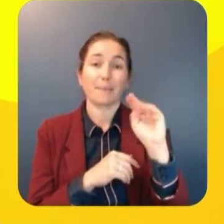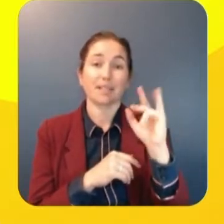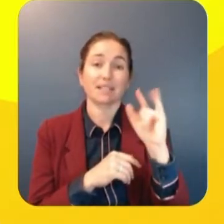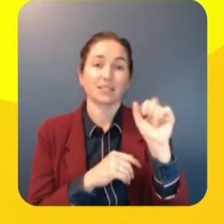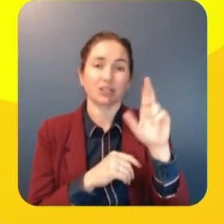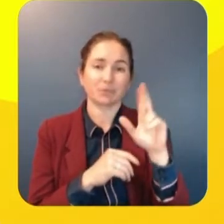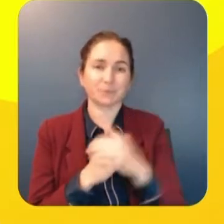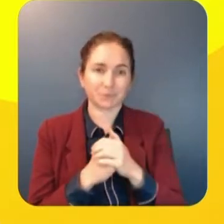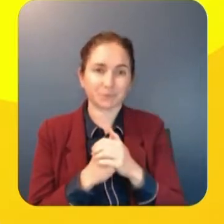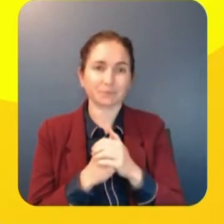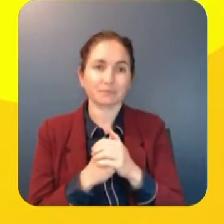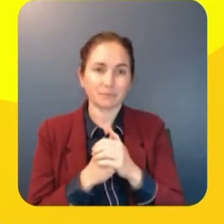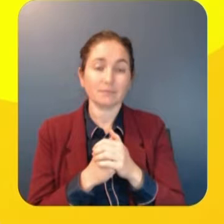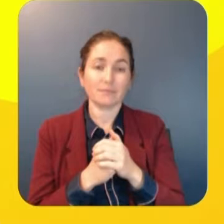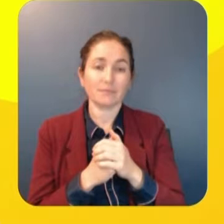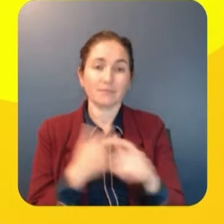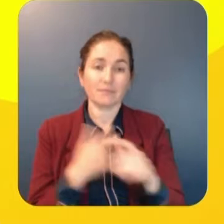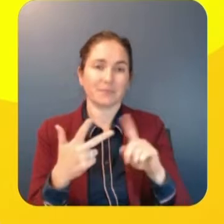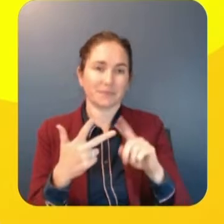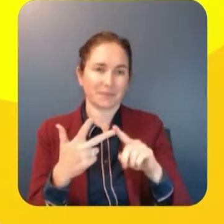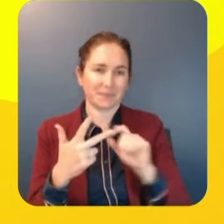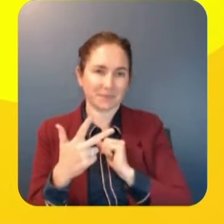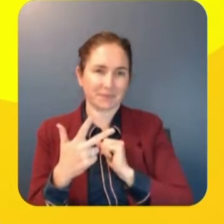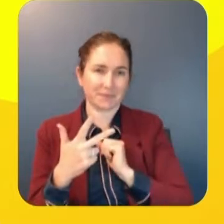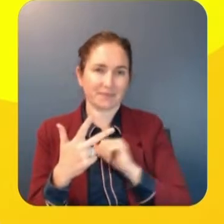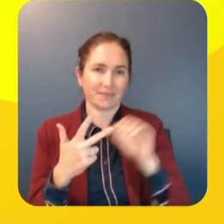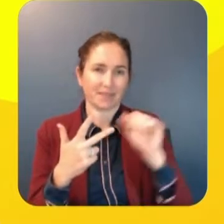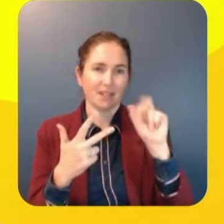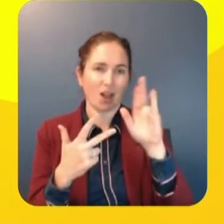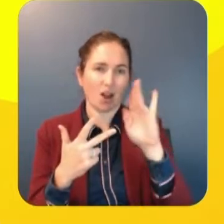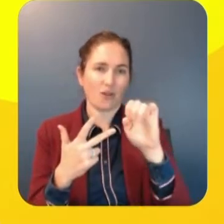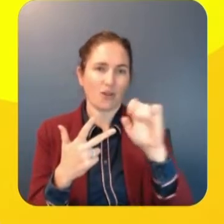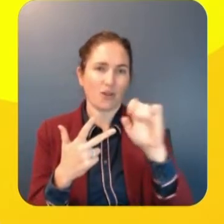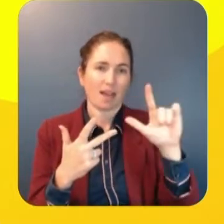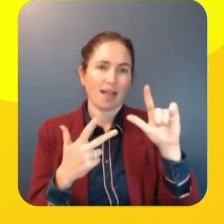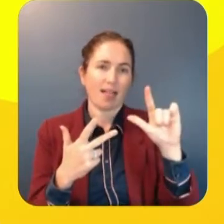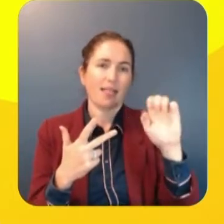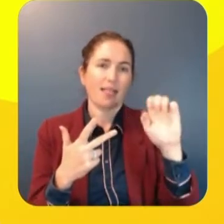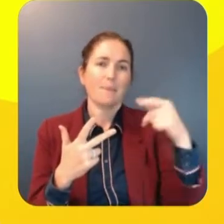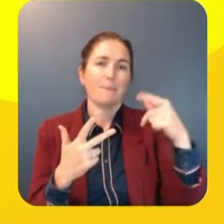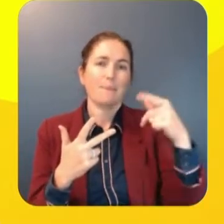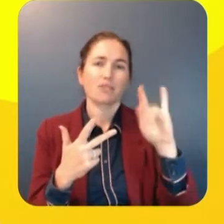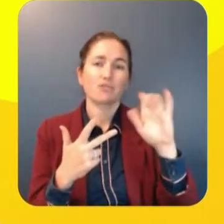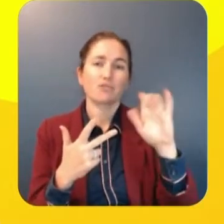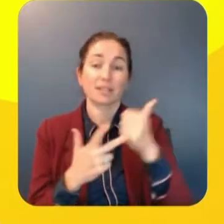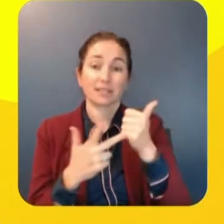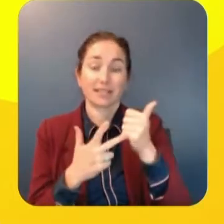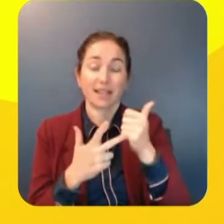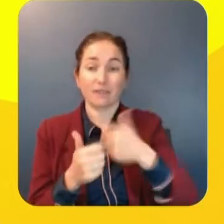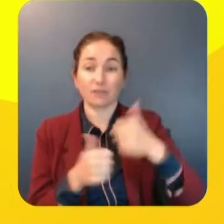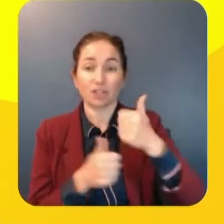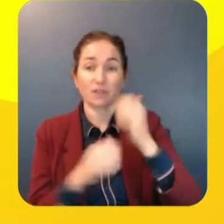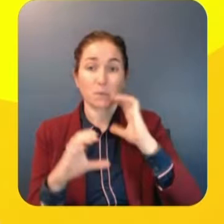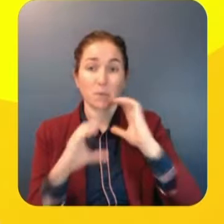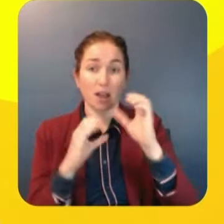And last but certainly not least, we have Arielle Patrick and Arielle is the chief Communications Officer at Ariel Investments,